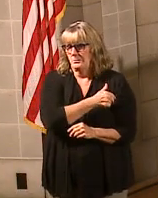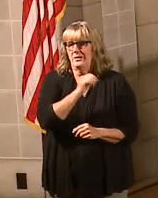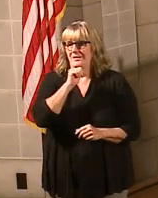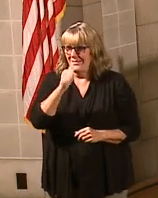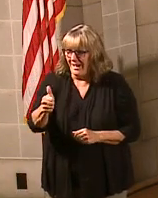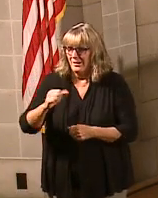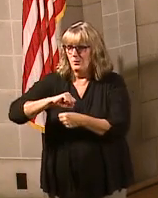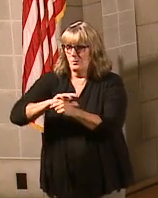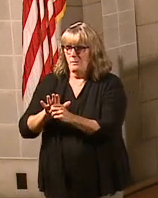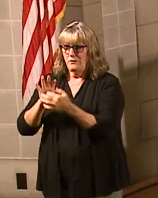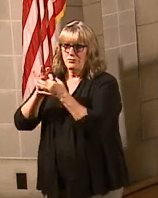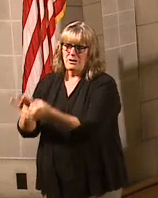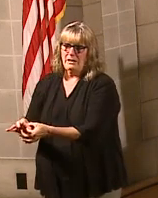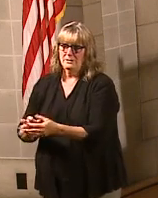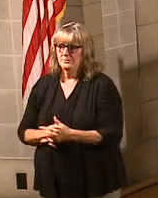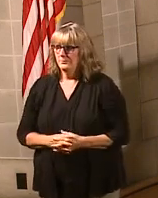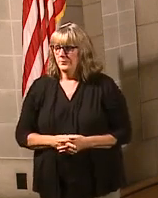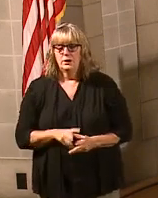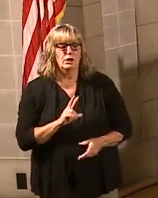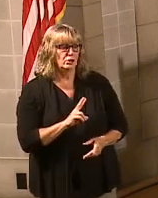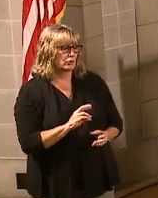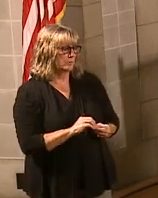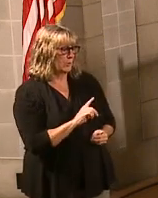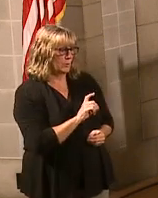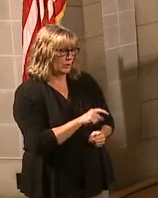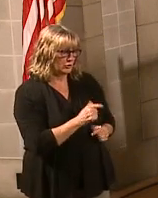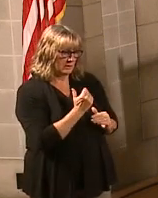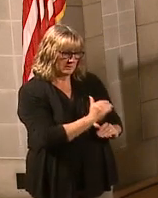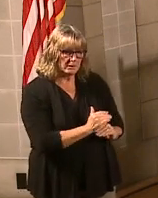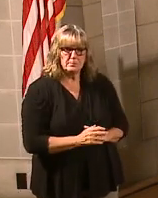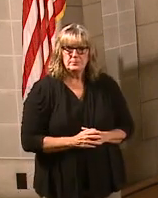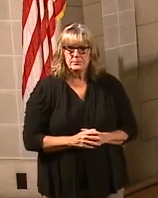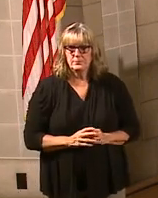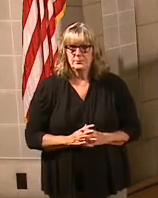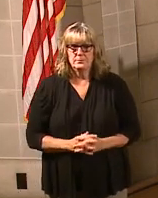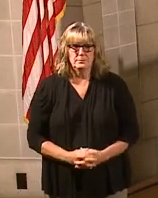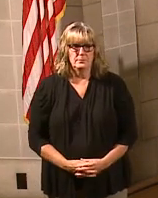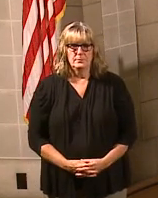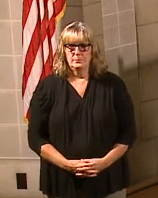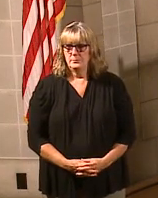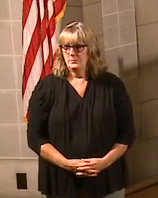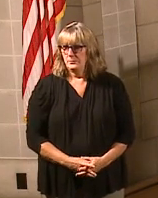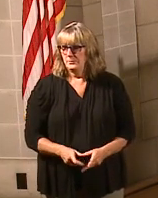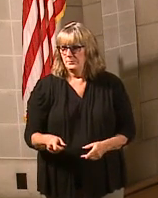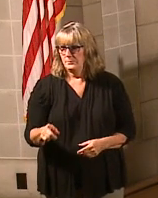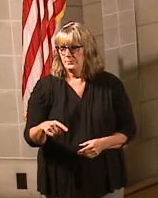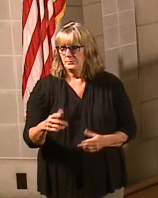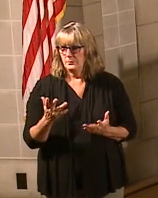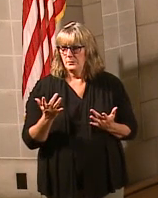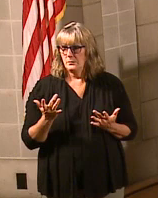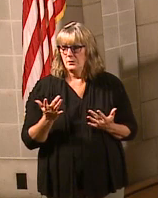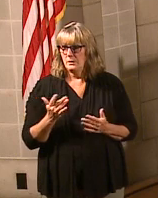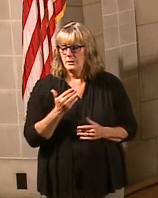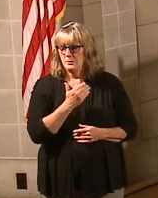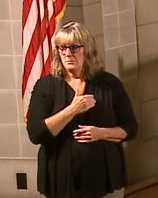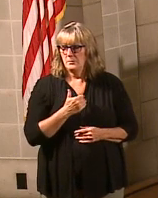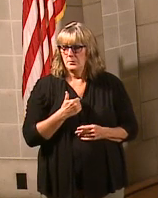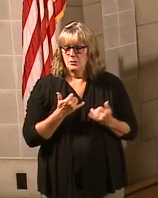AND SO WE -- THAT'S THE 800 MORE THAT'S PEOPLE IN THE HOSPITAL